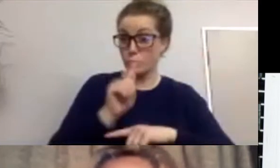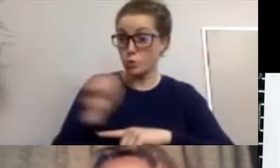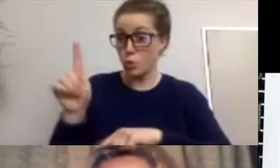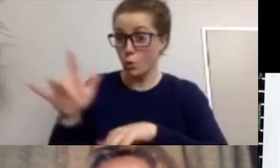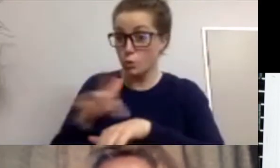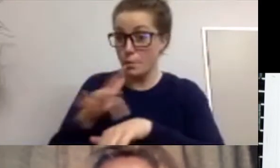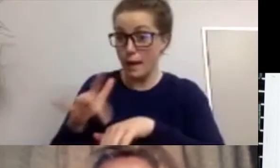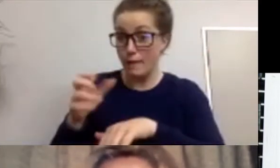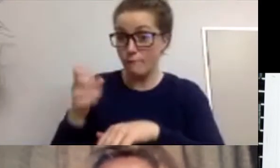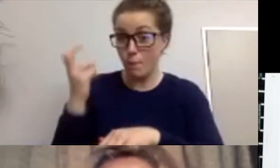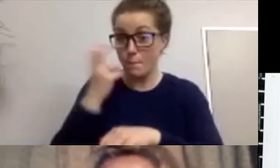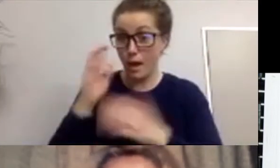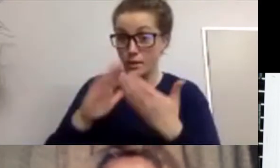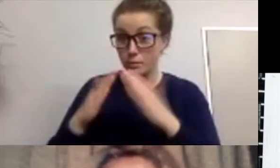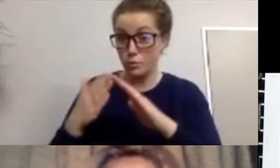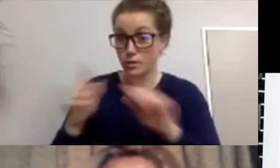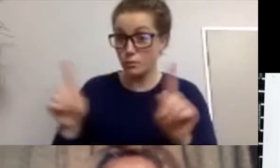from the blind community or visually impaired